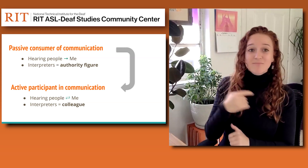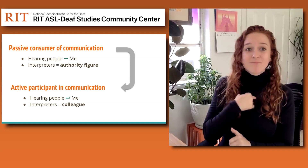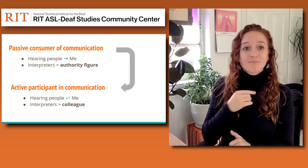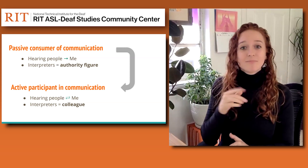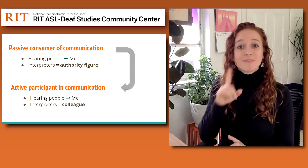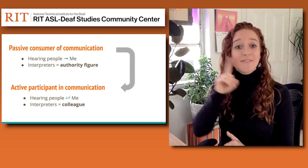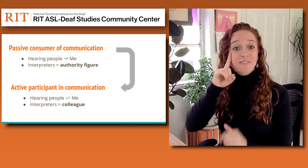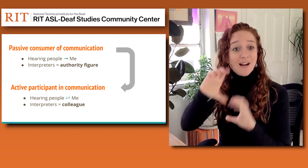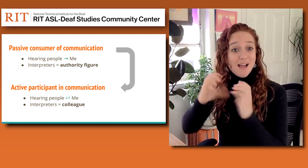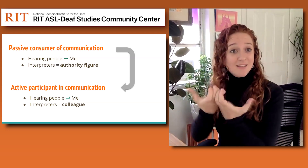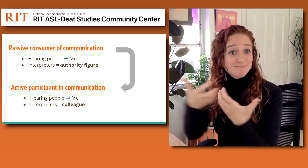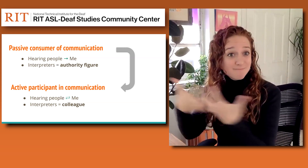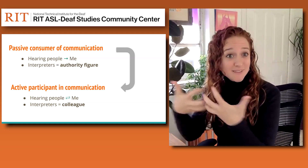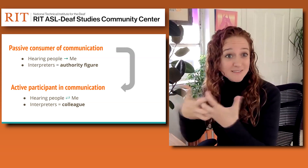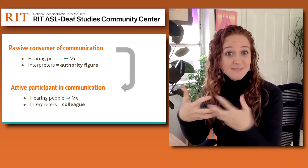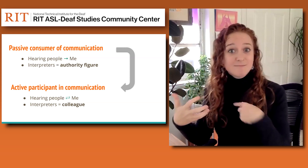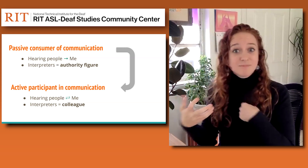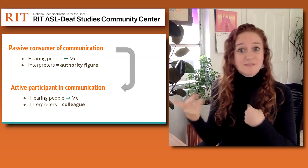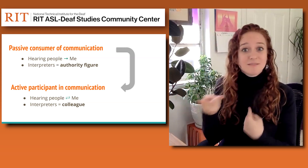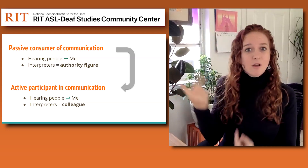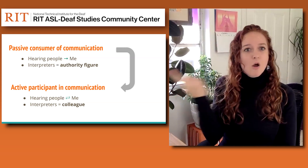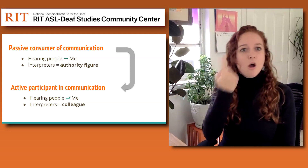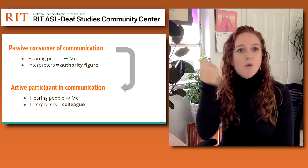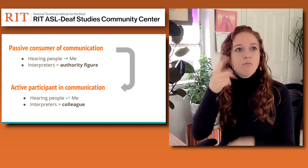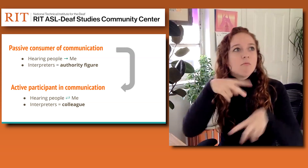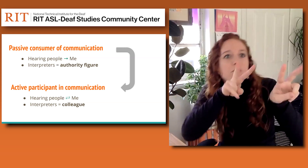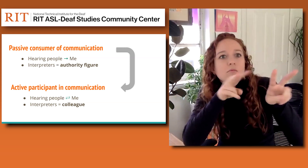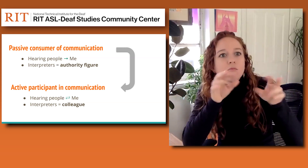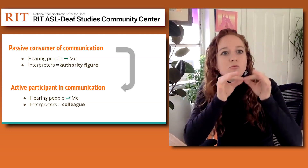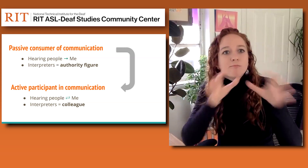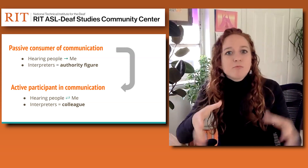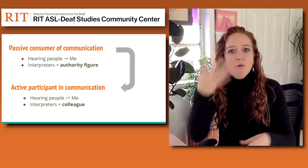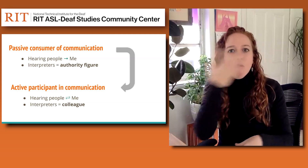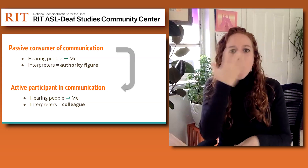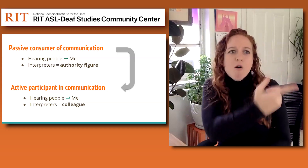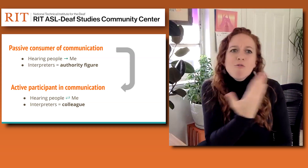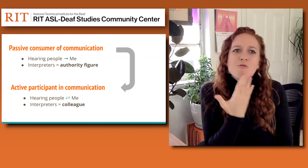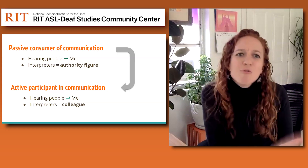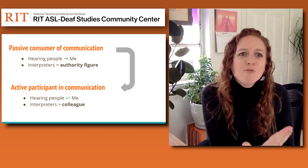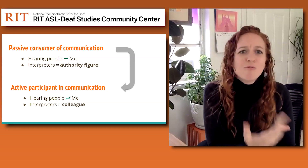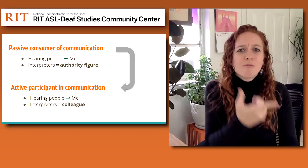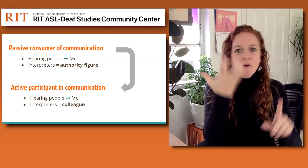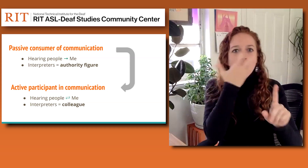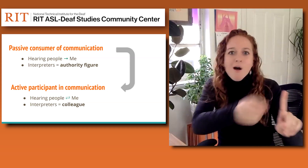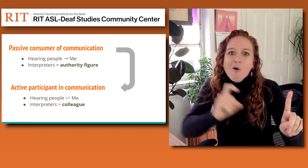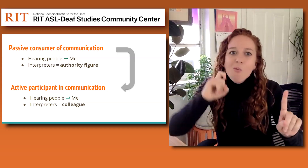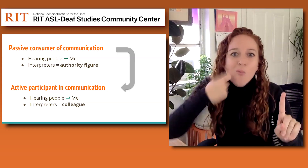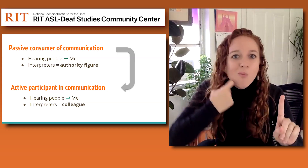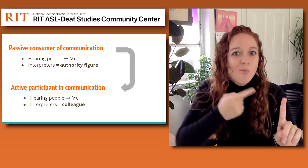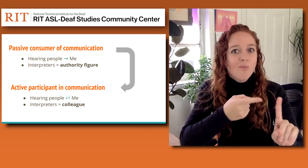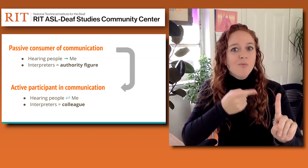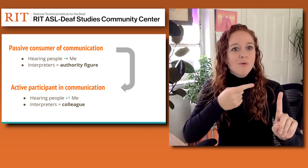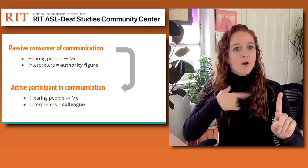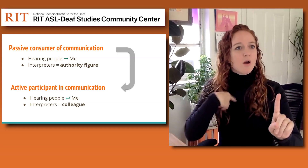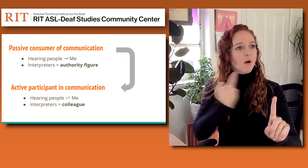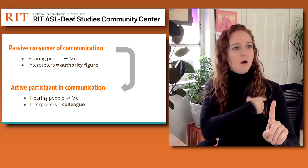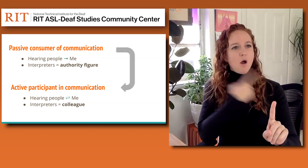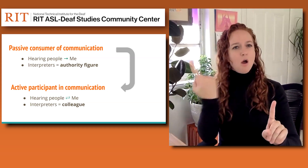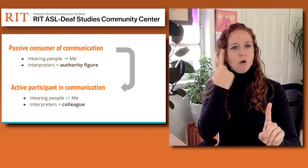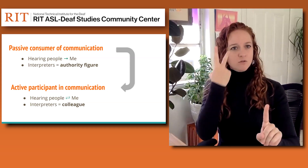what was happening in class and how they felt about it. I had deaf classmates, and we would always look at the interpreters and think,